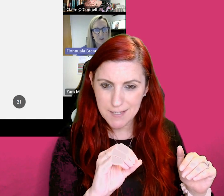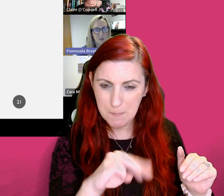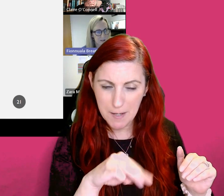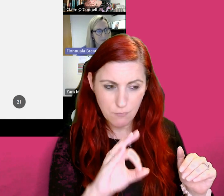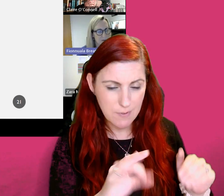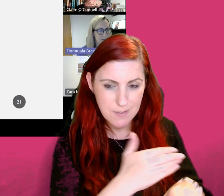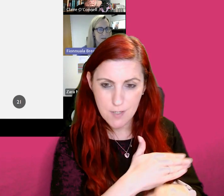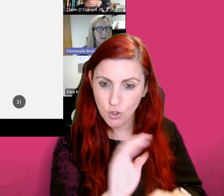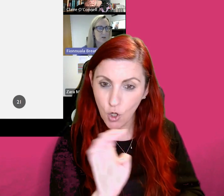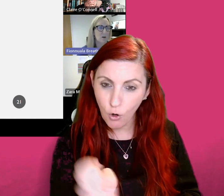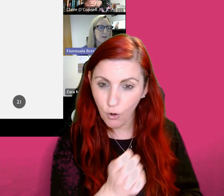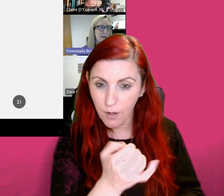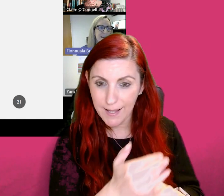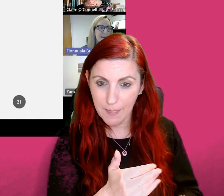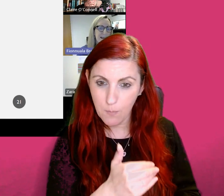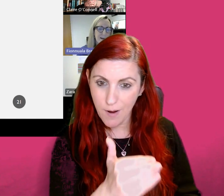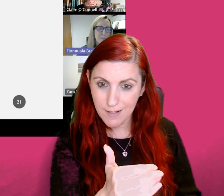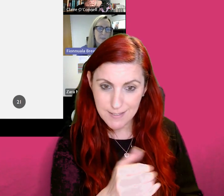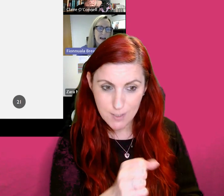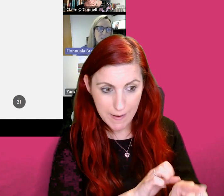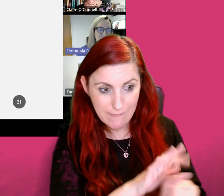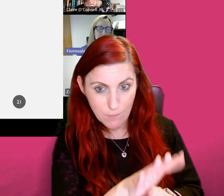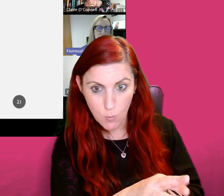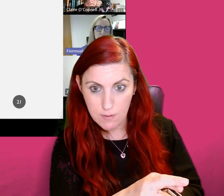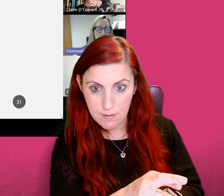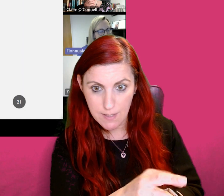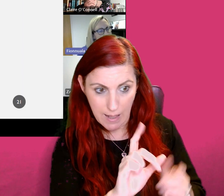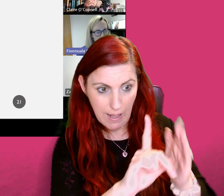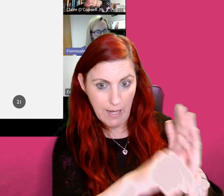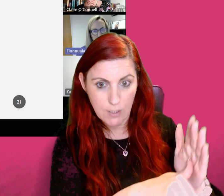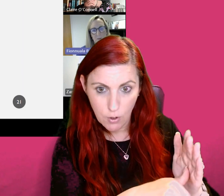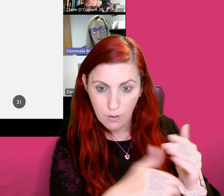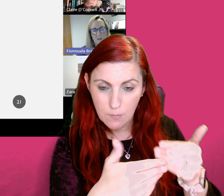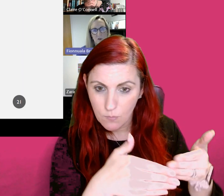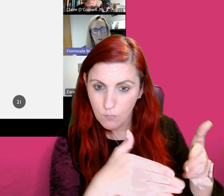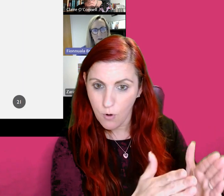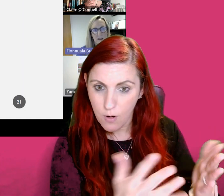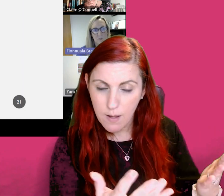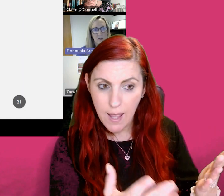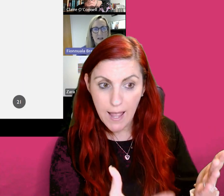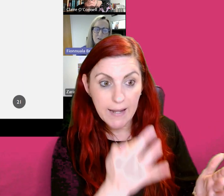influence pregnancy outcome um and if so all women with diabetes should be on aspirin and